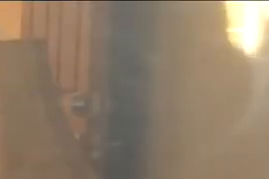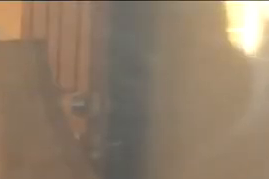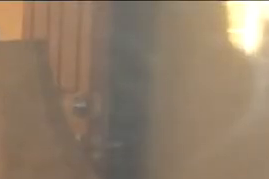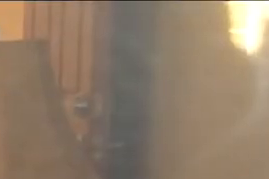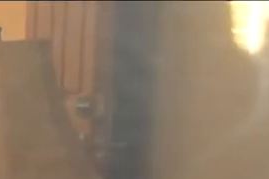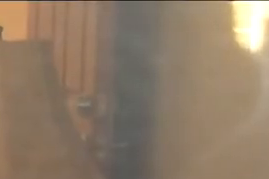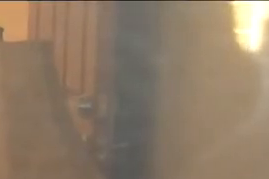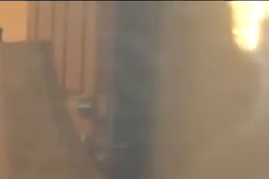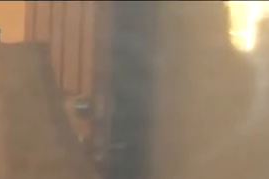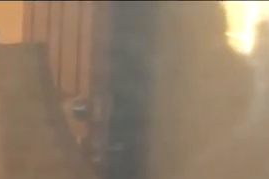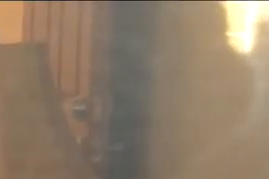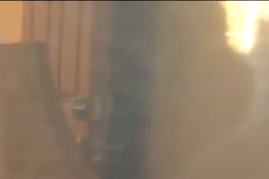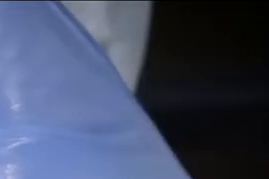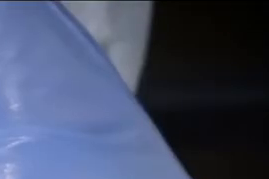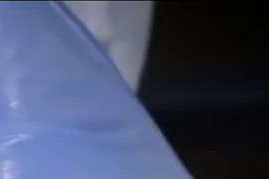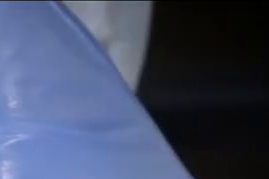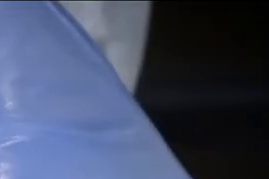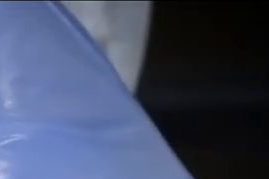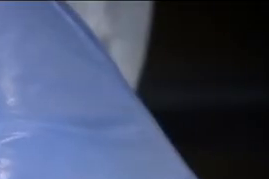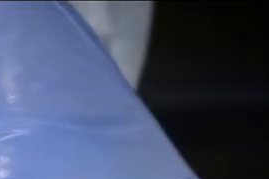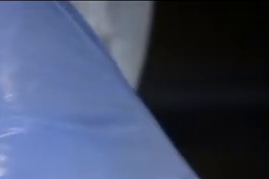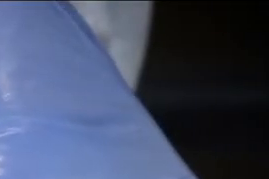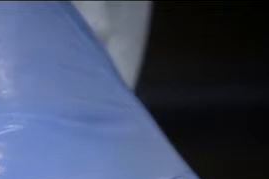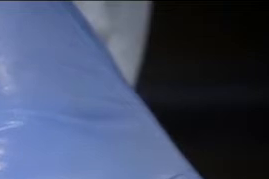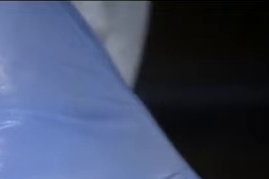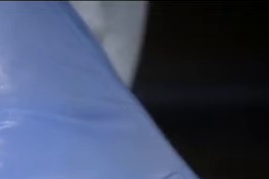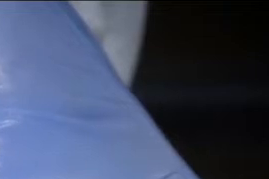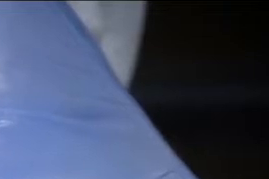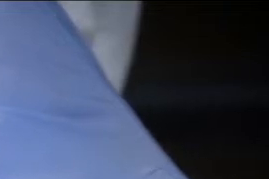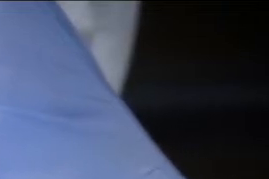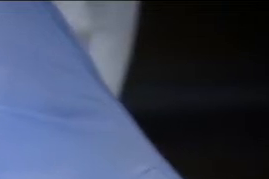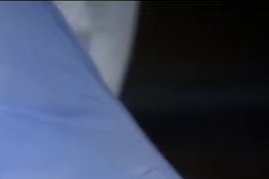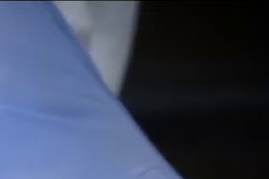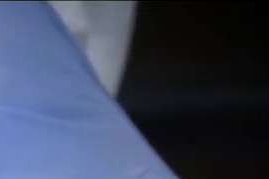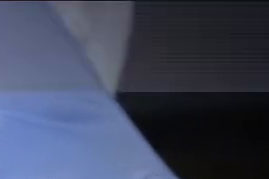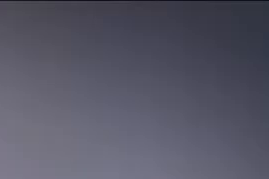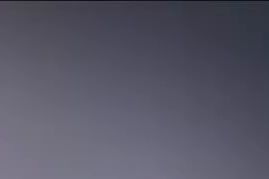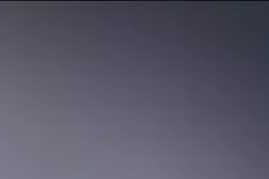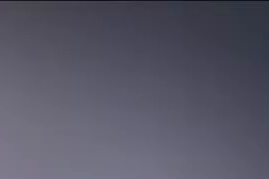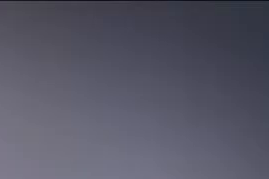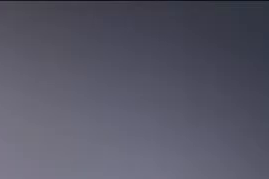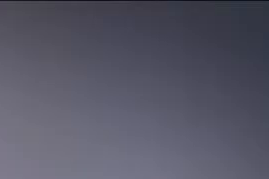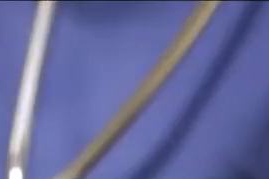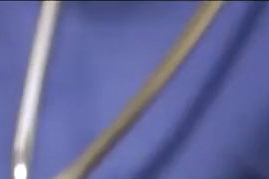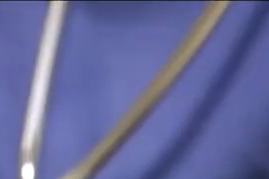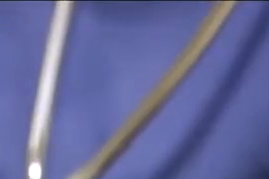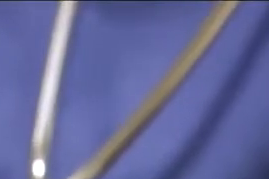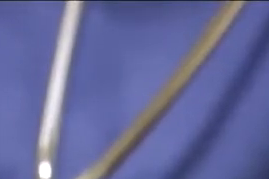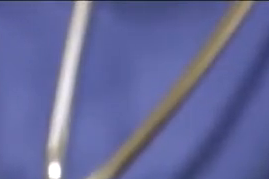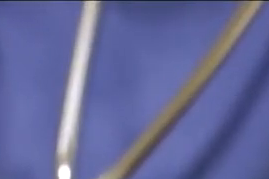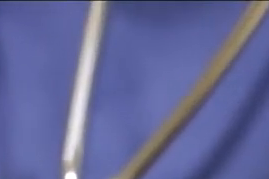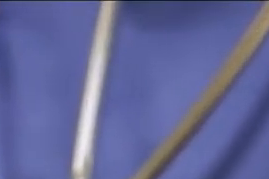love to have more vaccine in our limited and that doctor Weaver explained it's going to be a collaborative 92 County